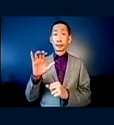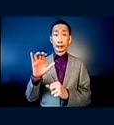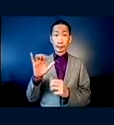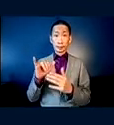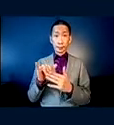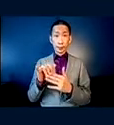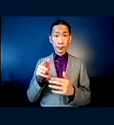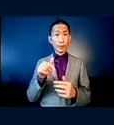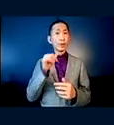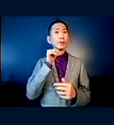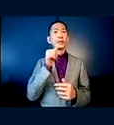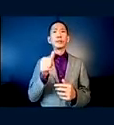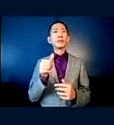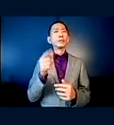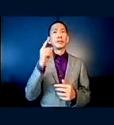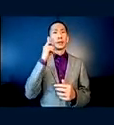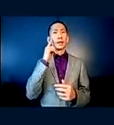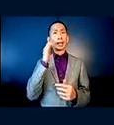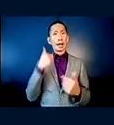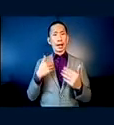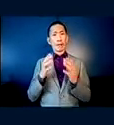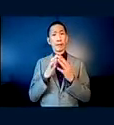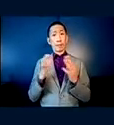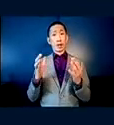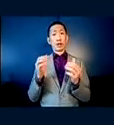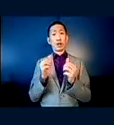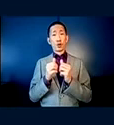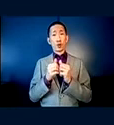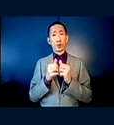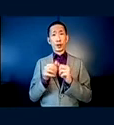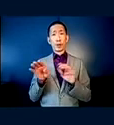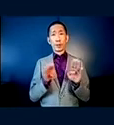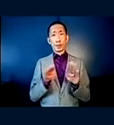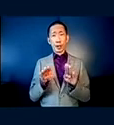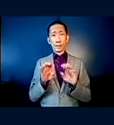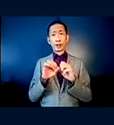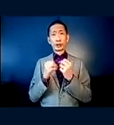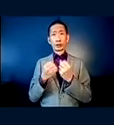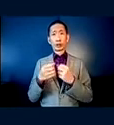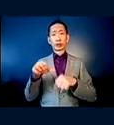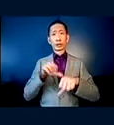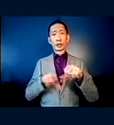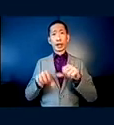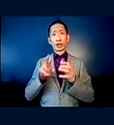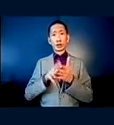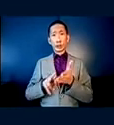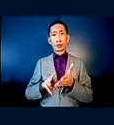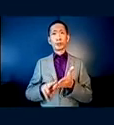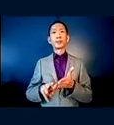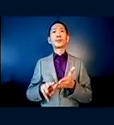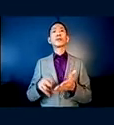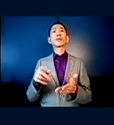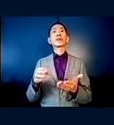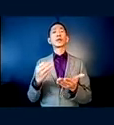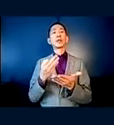NIAID, EVEN TO SMALLER ICs THAT YOU WOULD NOT TYPICALLY THINK HAVE MUCH IN THE WAY OF BEHAVIORAL AND SOCIAL SCIENCE